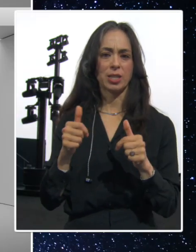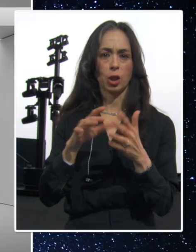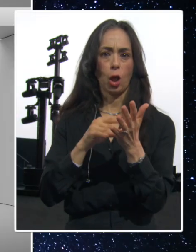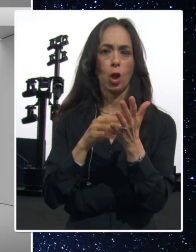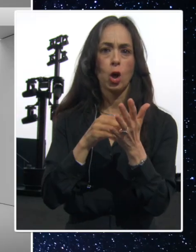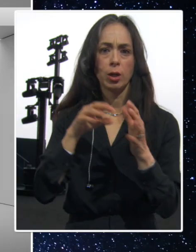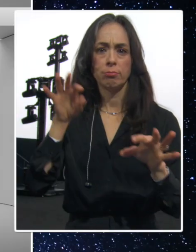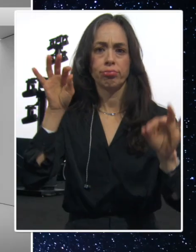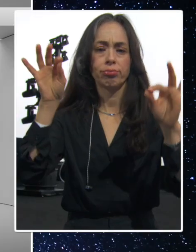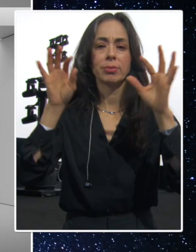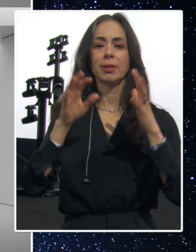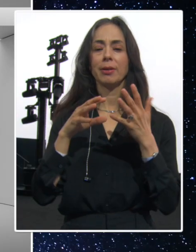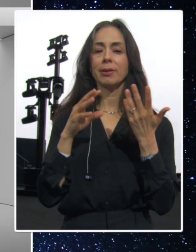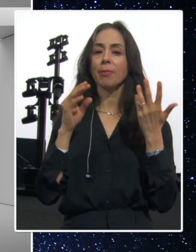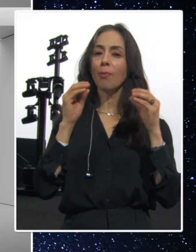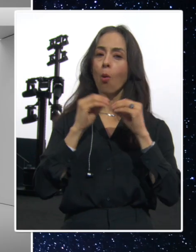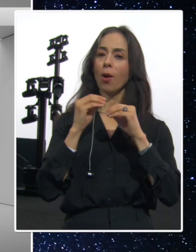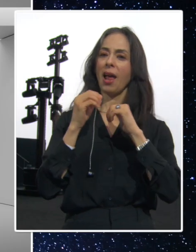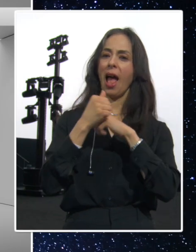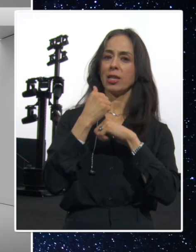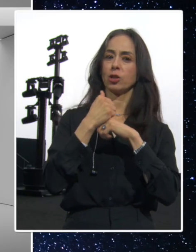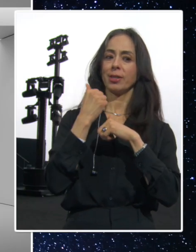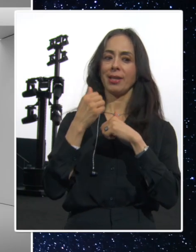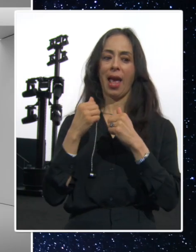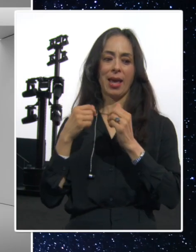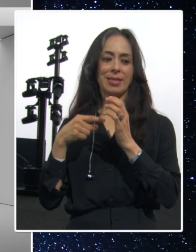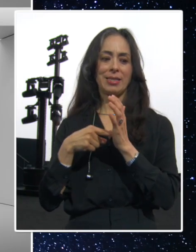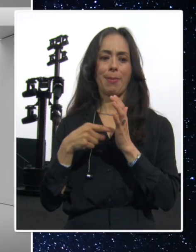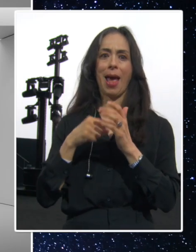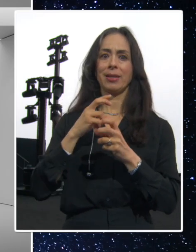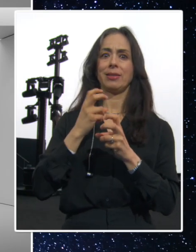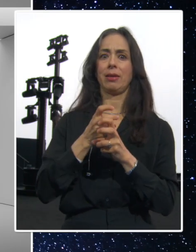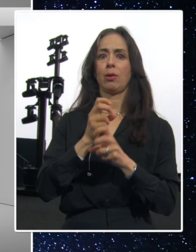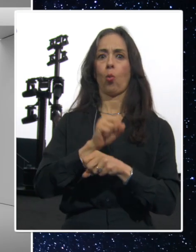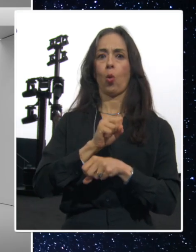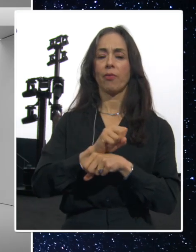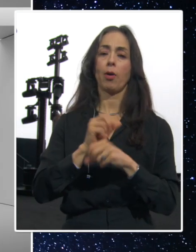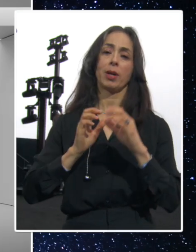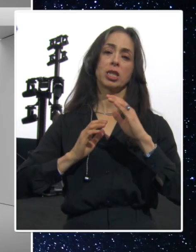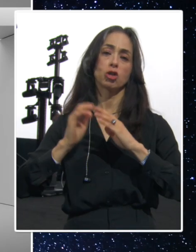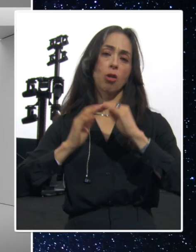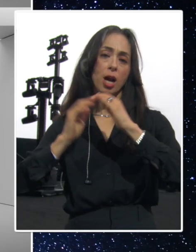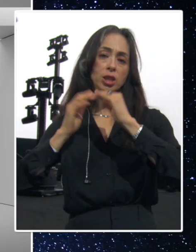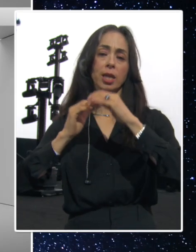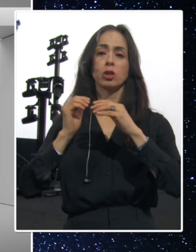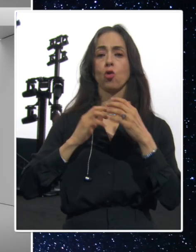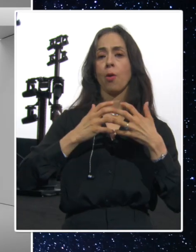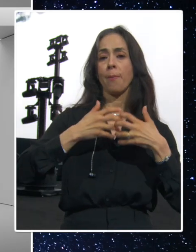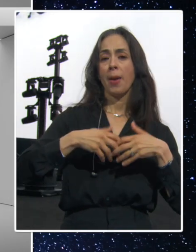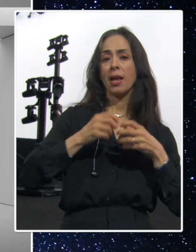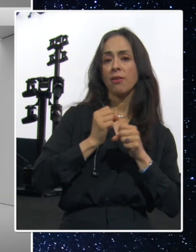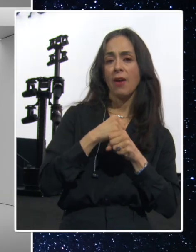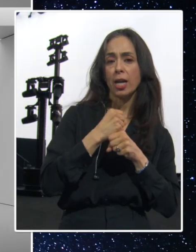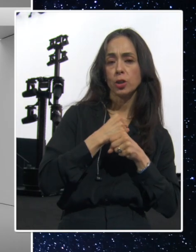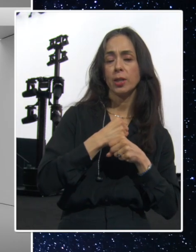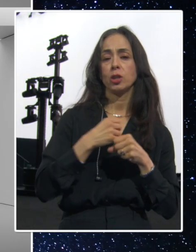By taking on more hazardous and demanding work across industries, from construction to manufacturing to healthcare,